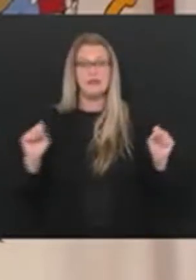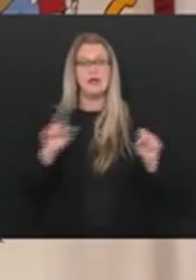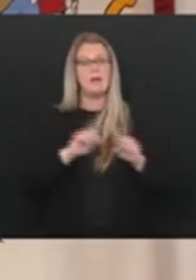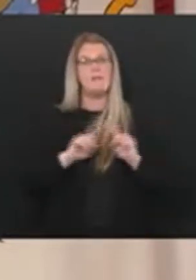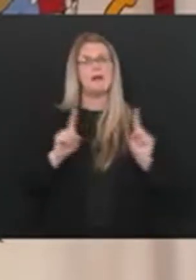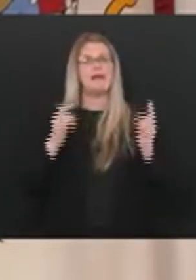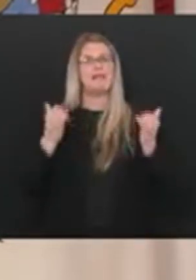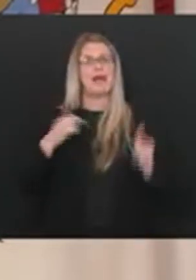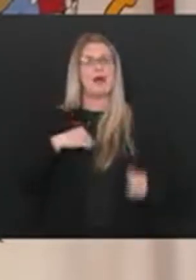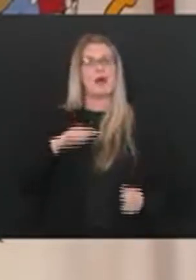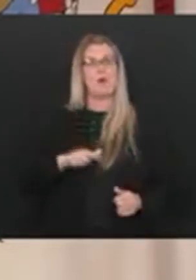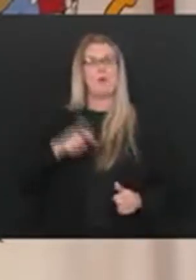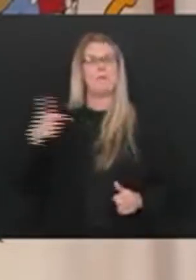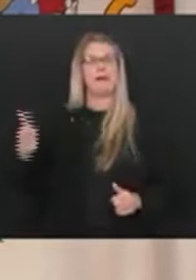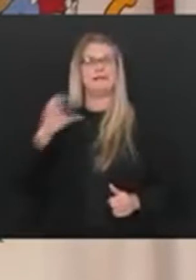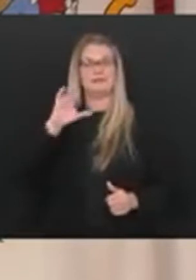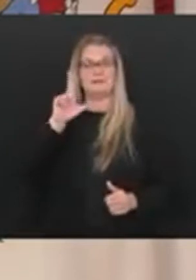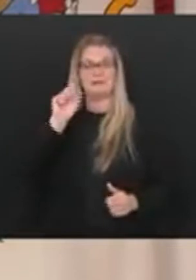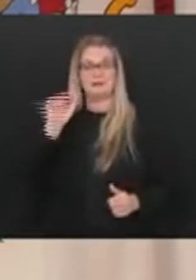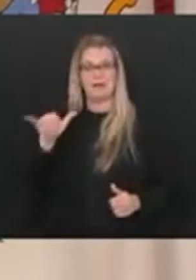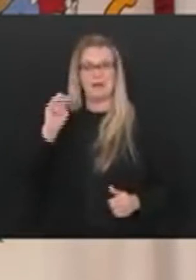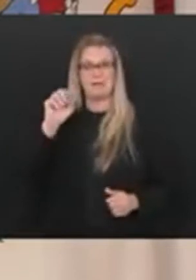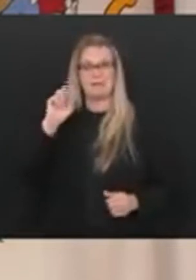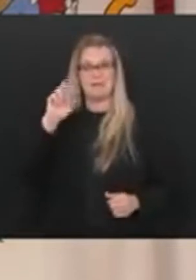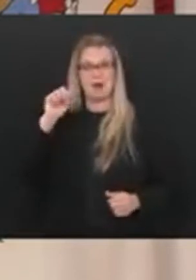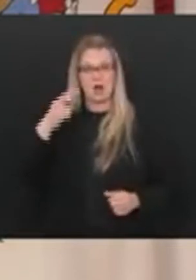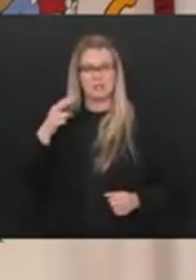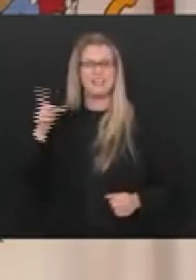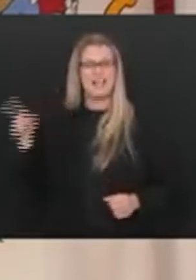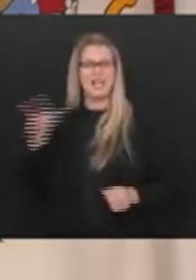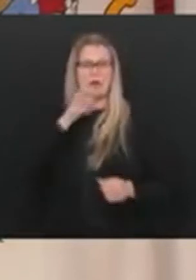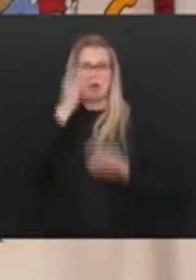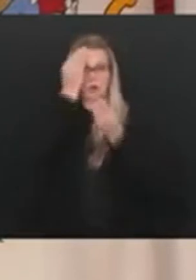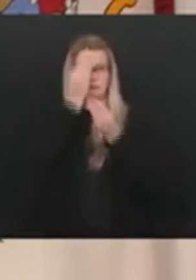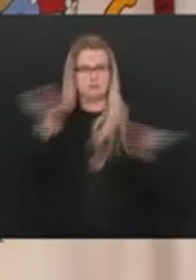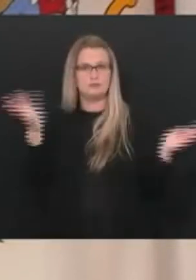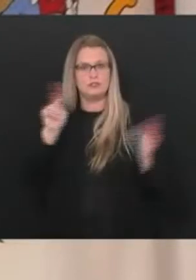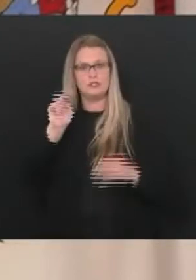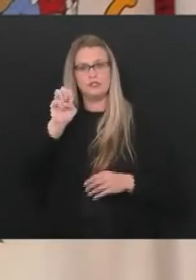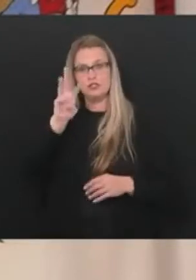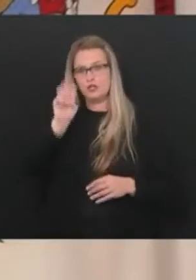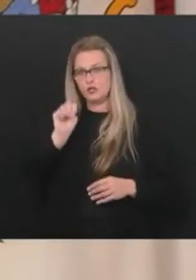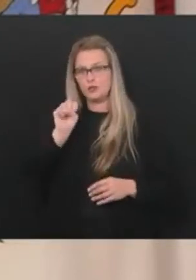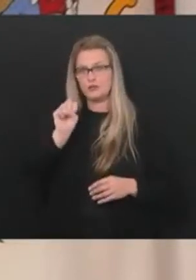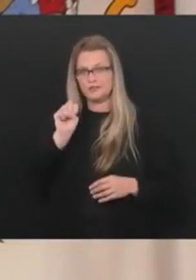WE DON'T NEED TO DROP OUR GUARD. BUT NOW I'M GOING TO PASS THE BALL TO DR. CLAY MARSH, HE'S